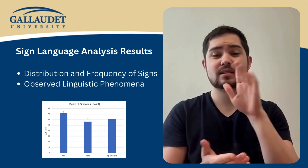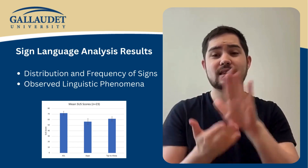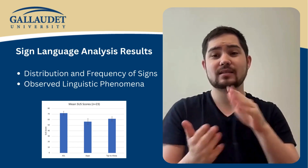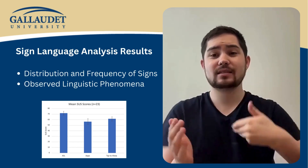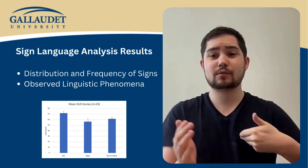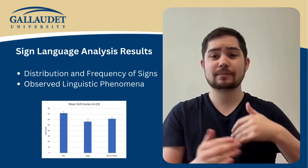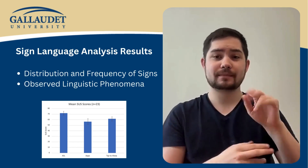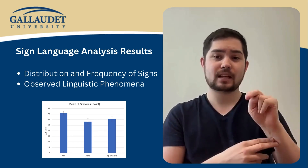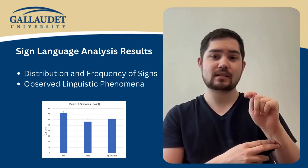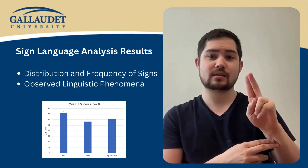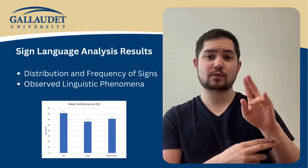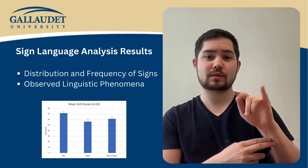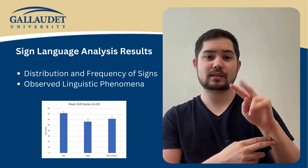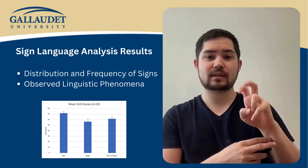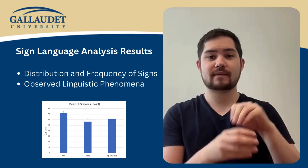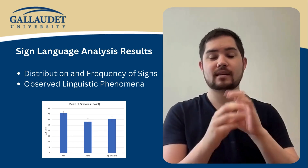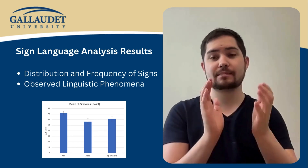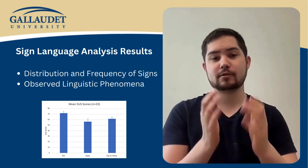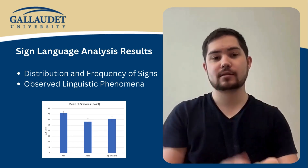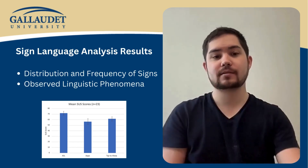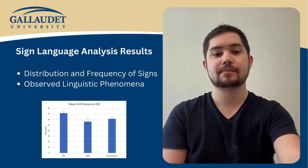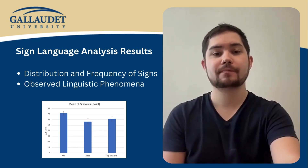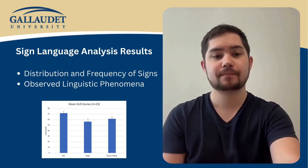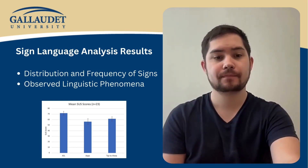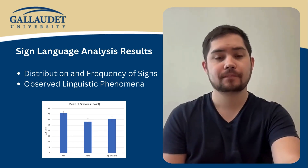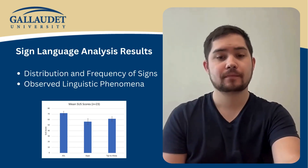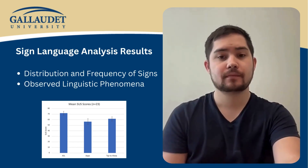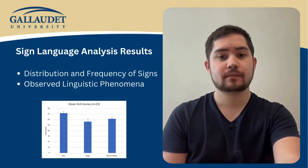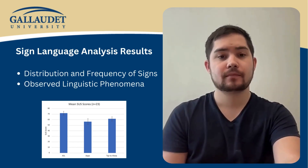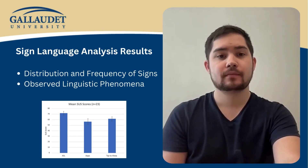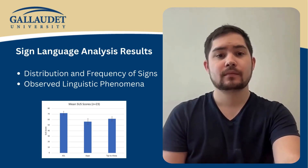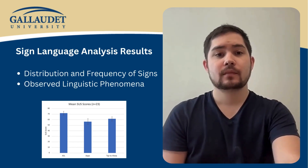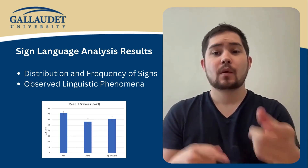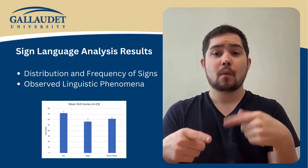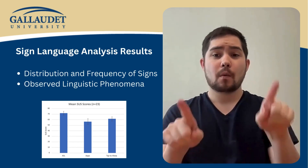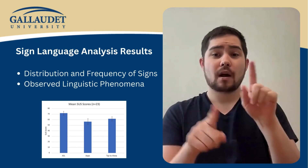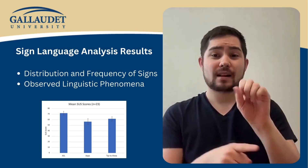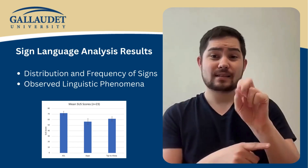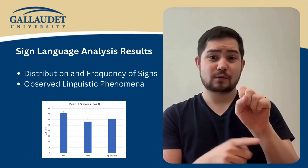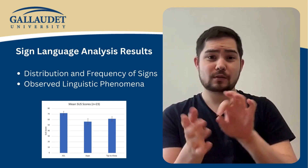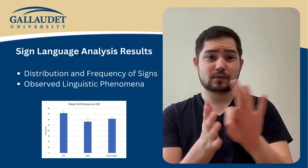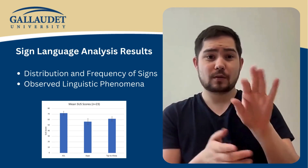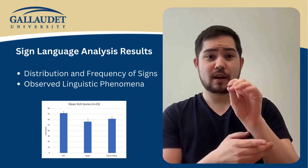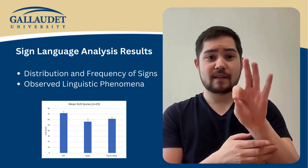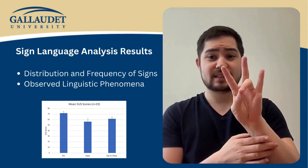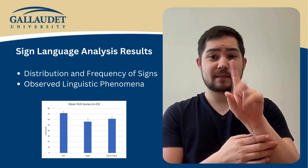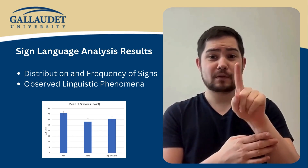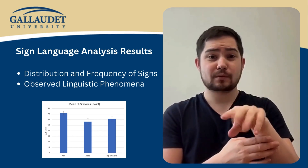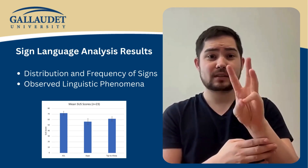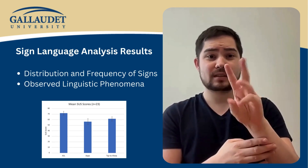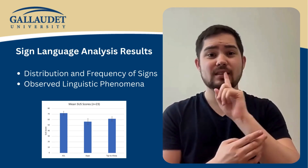with Alexa is less intuitive in comparison. While a SUS of 71.6 is better than average,